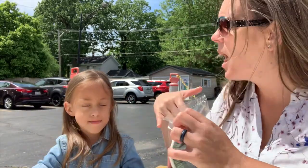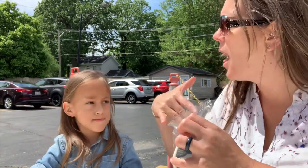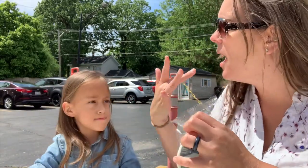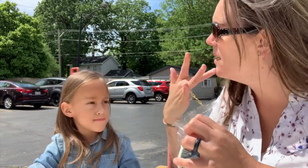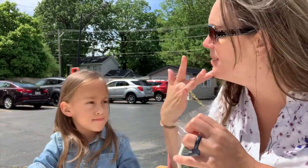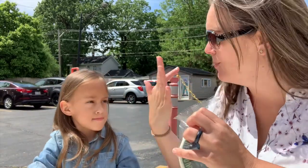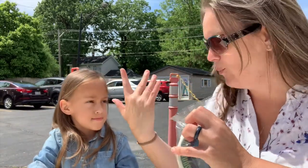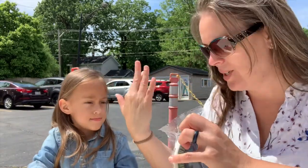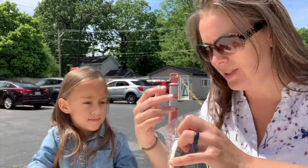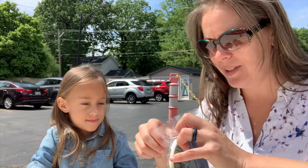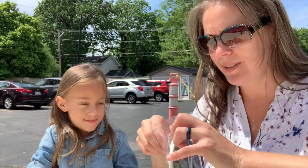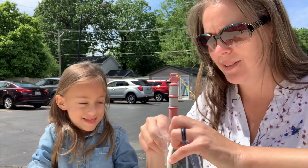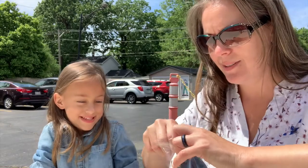No, we haven't taste it yet.